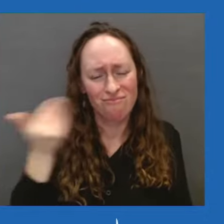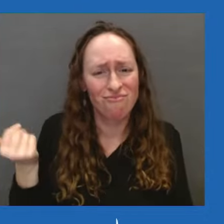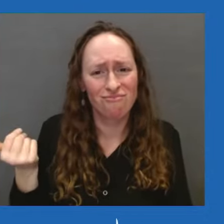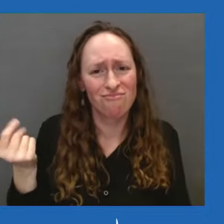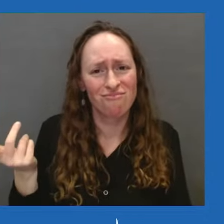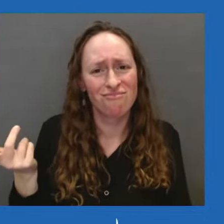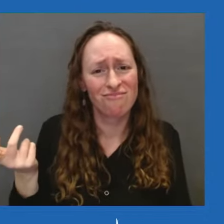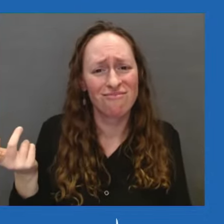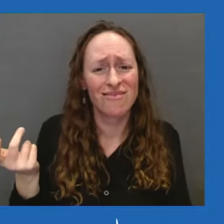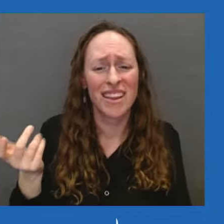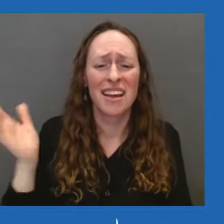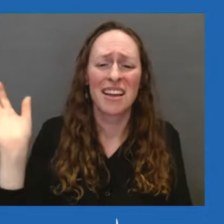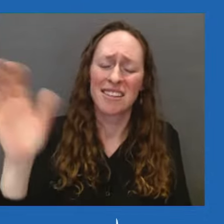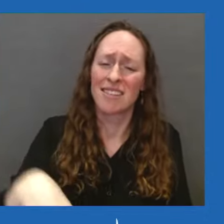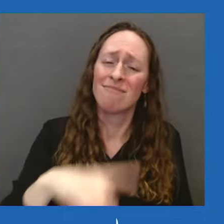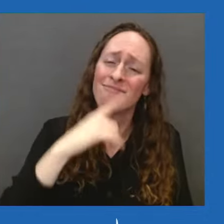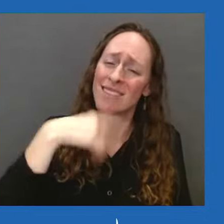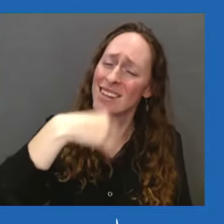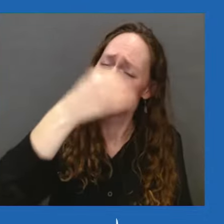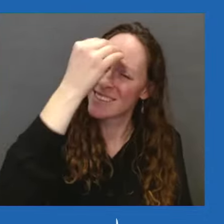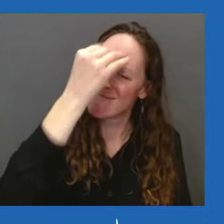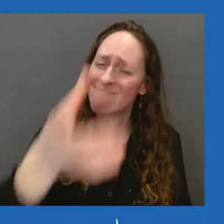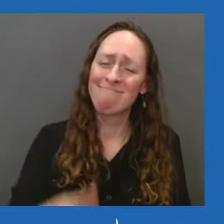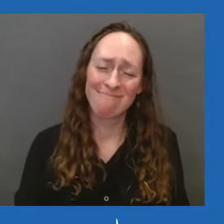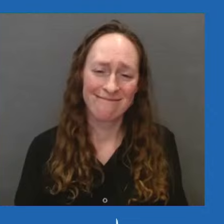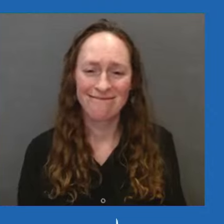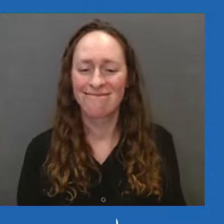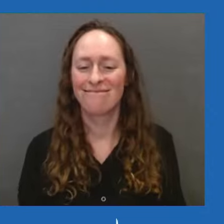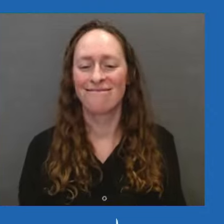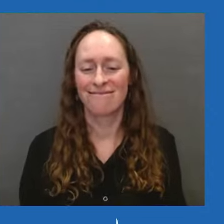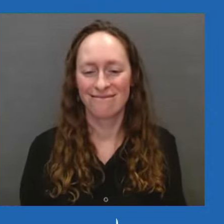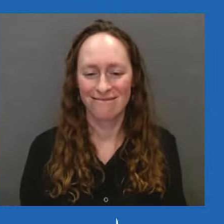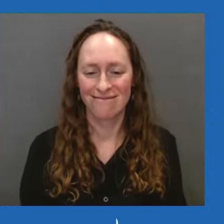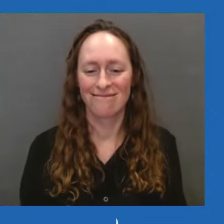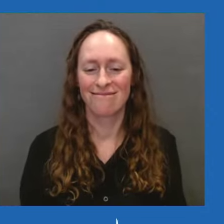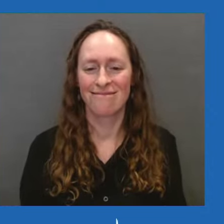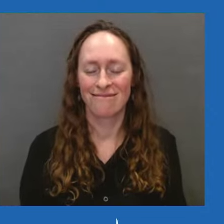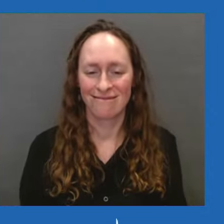I've said this, and I've said this to Deng Xiaoping [Xi Jinping] in the Himalayas, and I've said this to every ma-